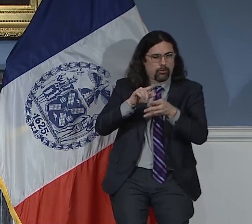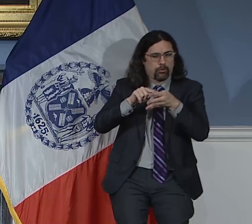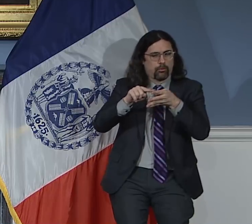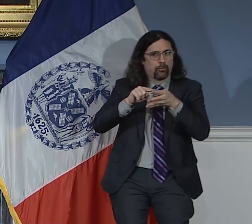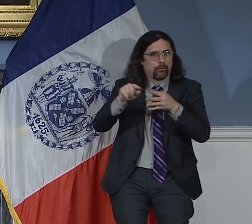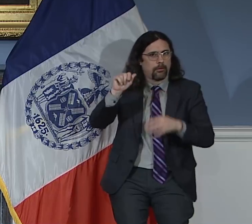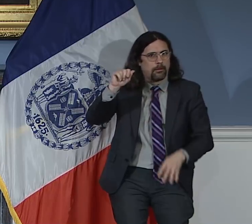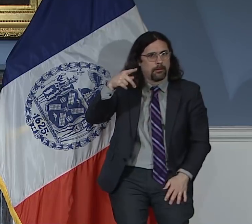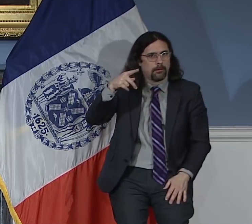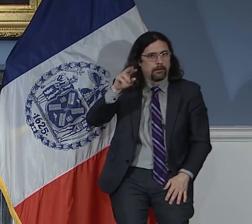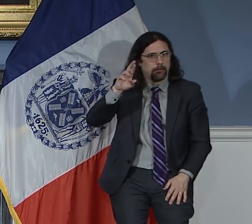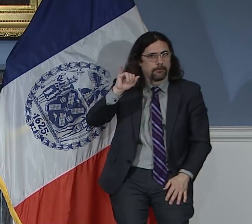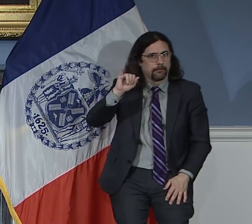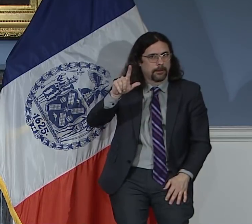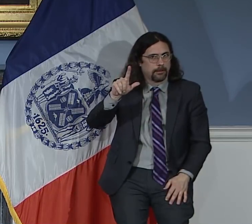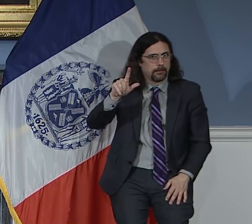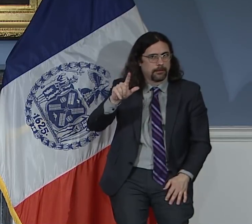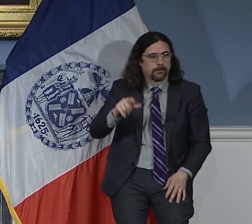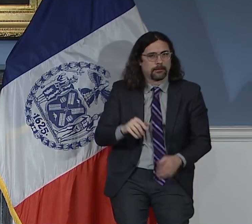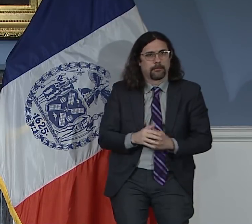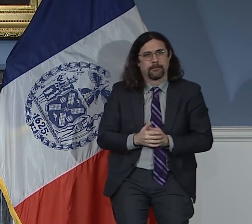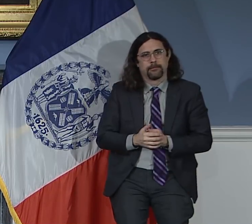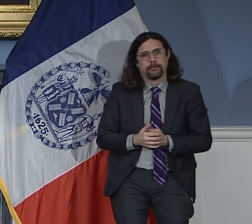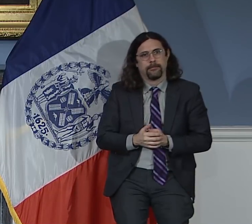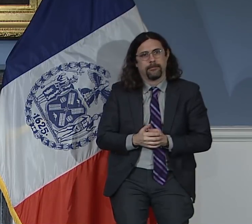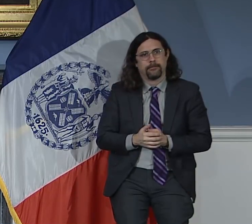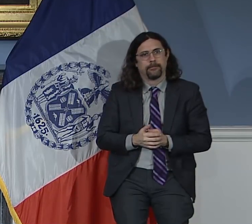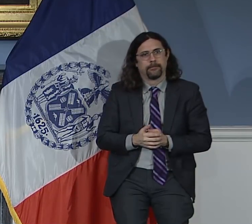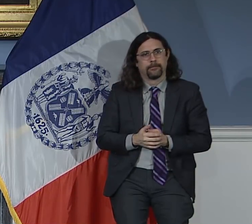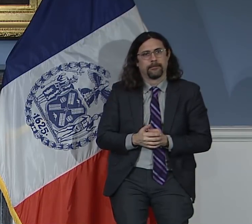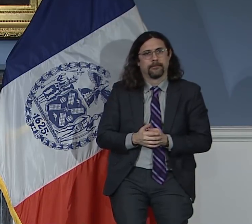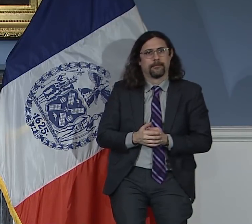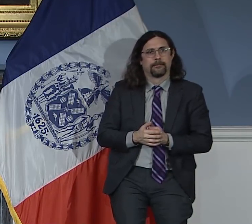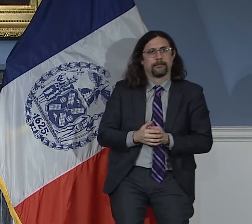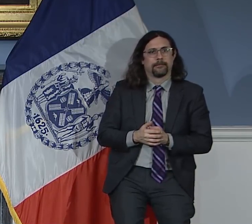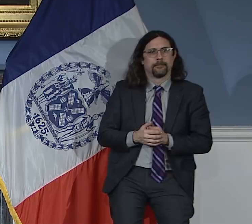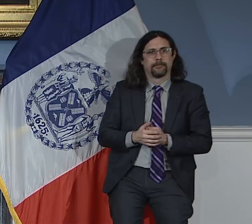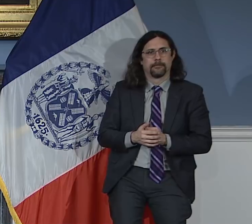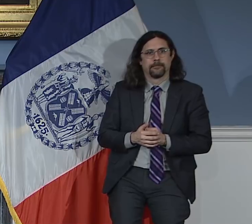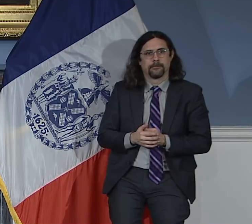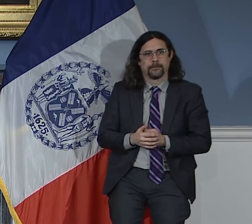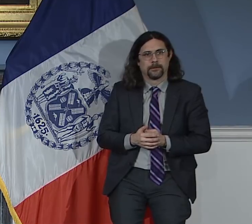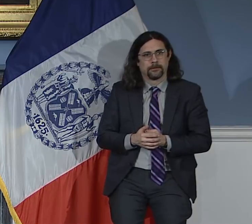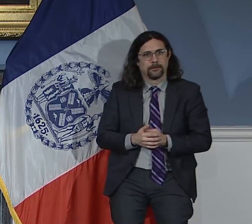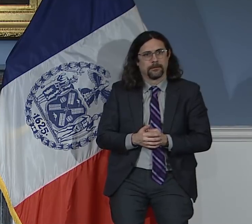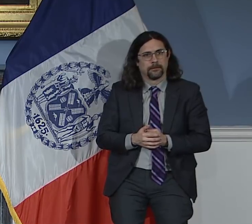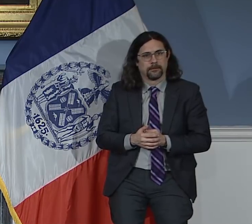TO NEW YORK CITY EARLY IN APR IL FOR US TO SENURE THAT OUR HEALTH CARE SYSTEM,